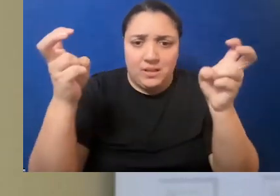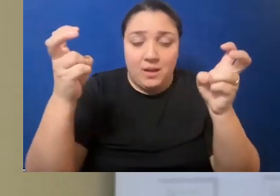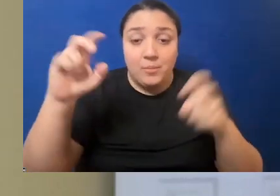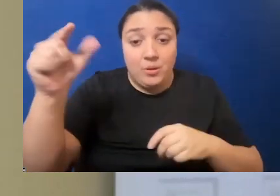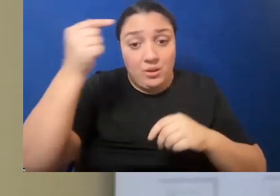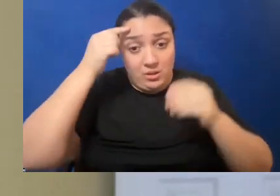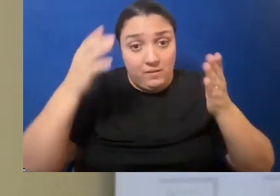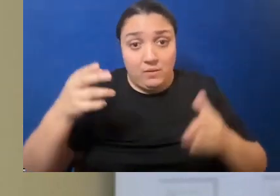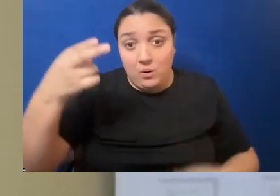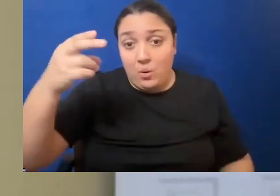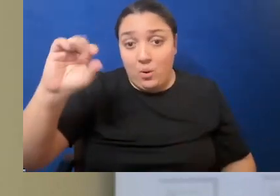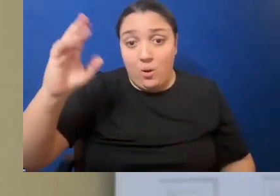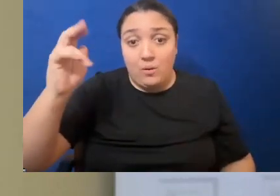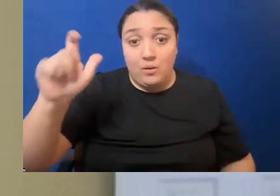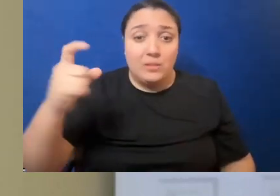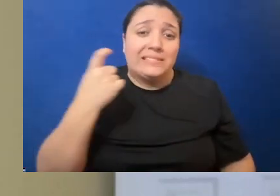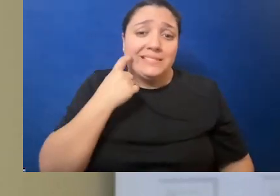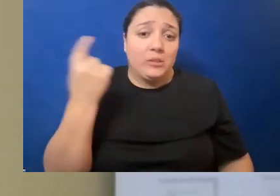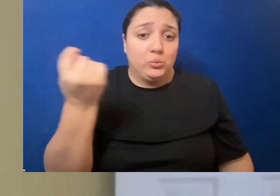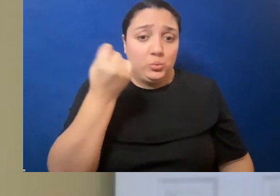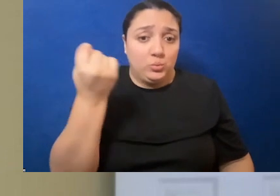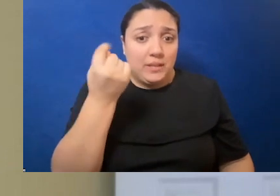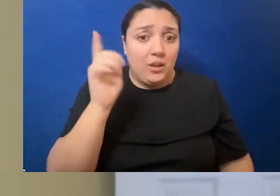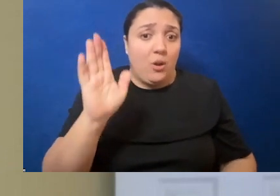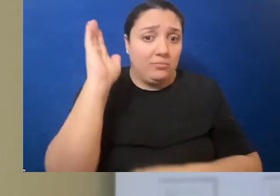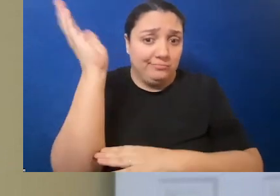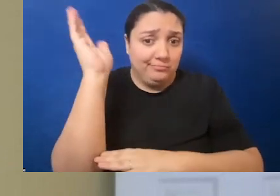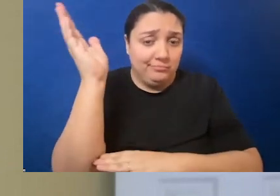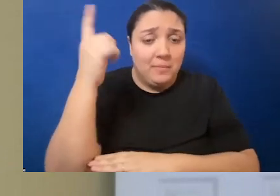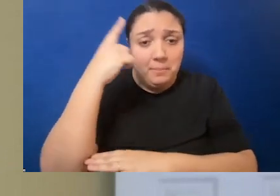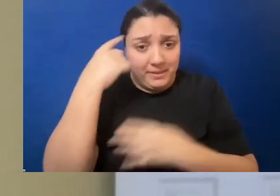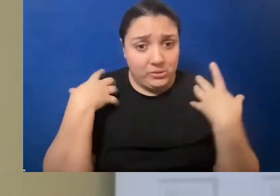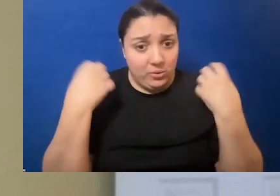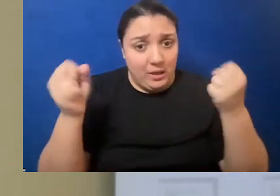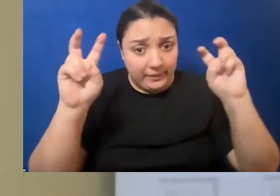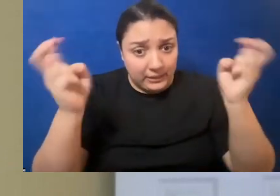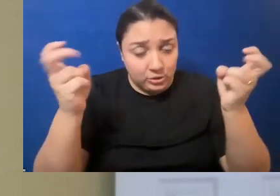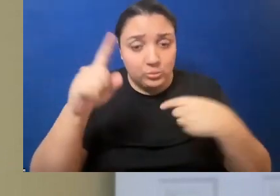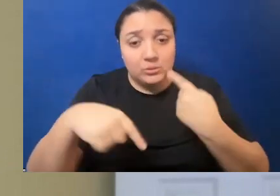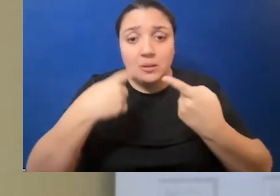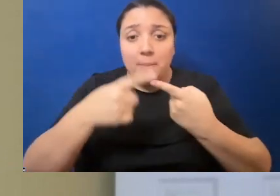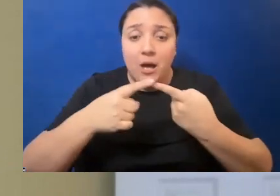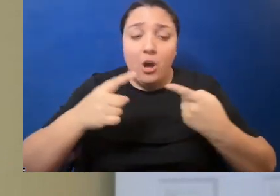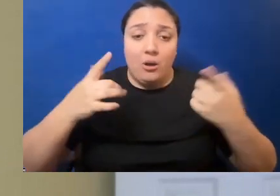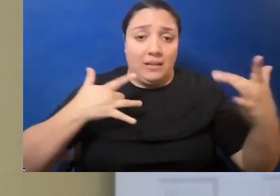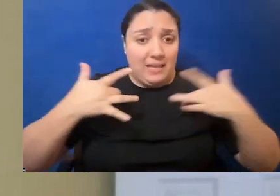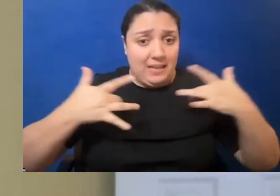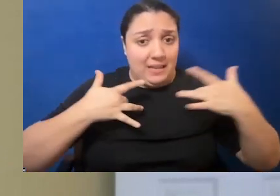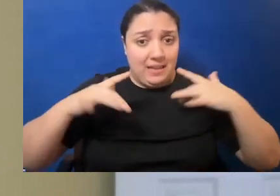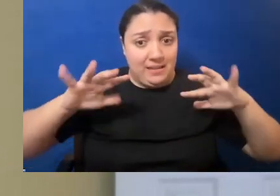AT NOTED BY THE GOVERNOR IN THE STATE OF STATE ADDRESS, MENTAL